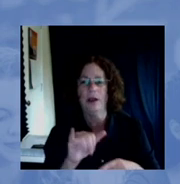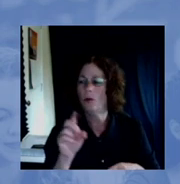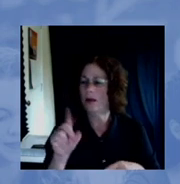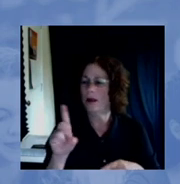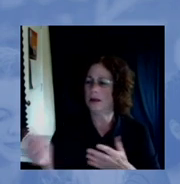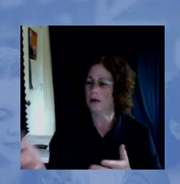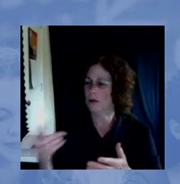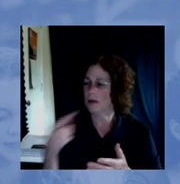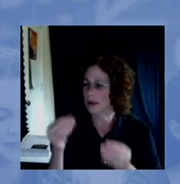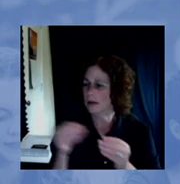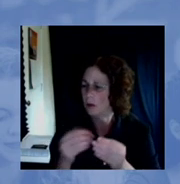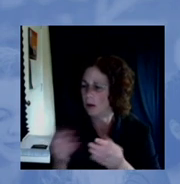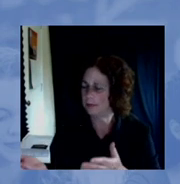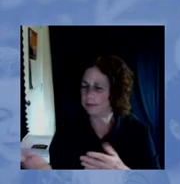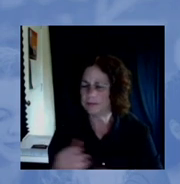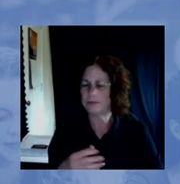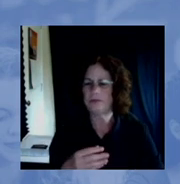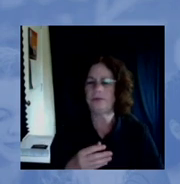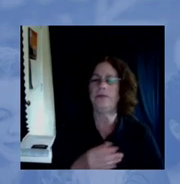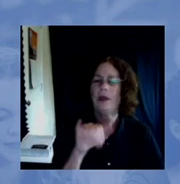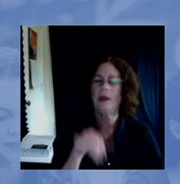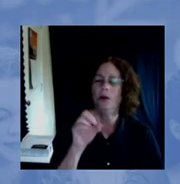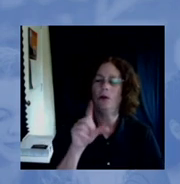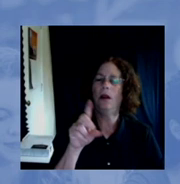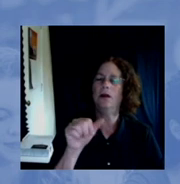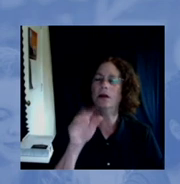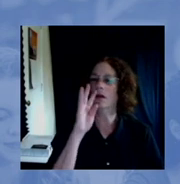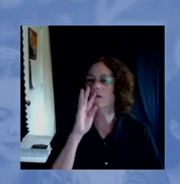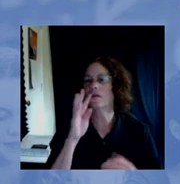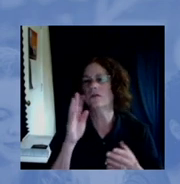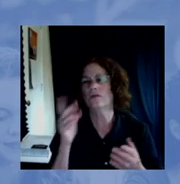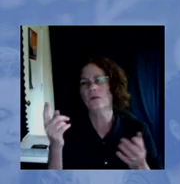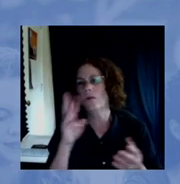AND YOLANDA, IF YOU COULD ADDRESS ONE OF THE COMPLAINTS WE OFTEN SHEAR THE TEACHERS